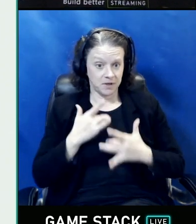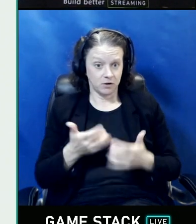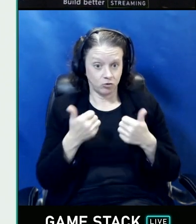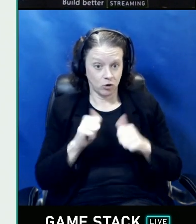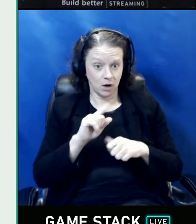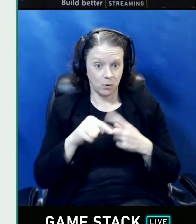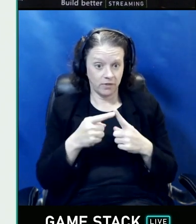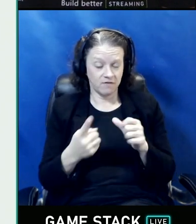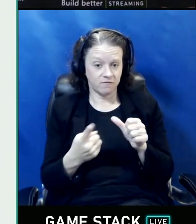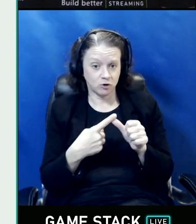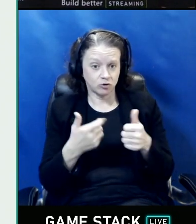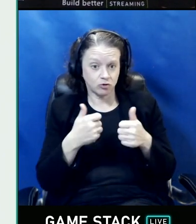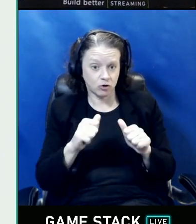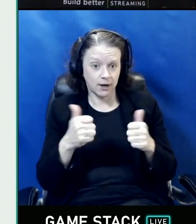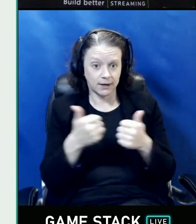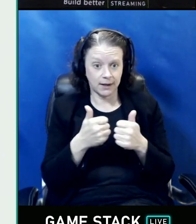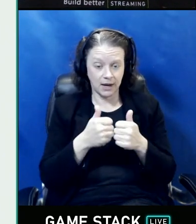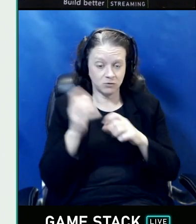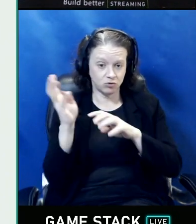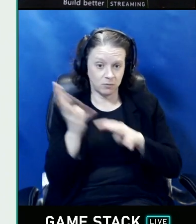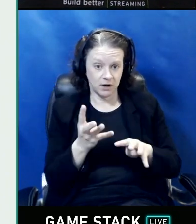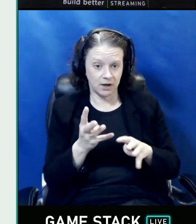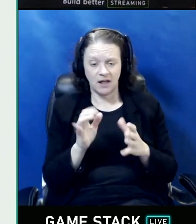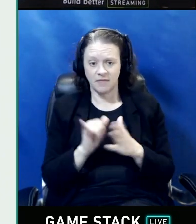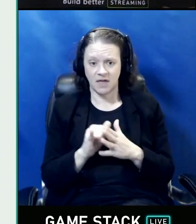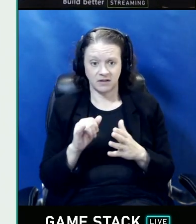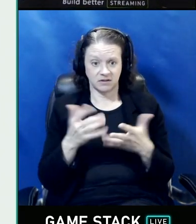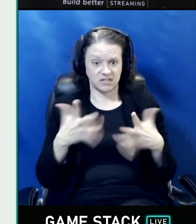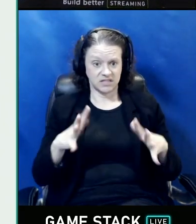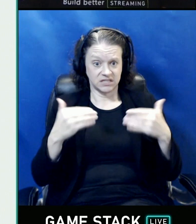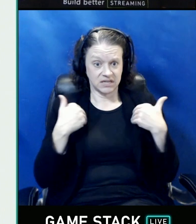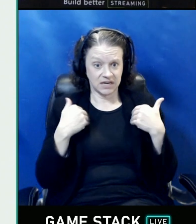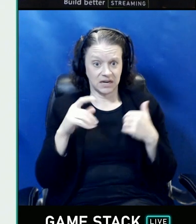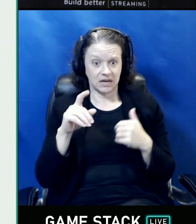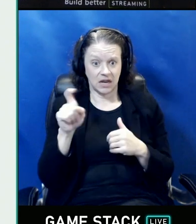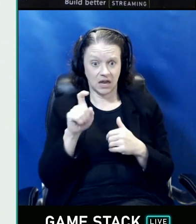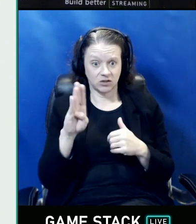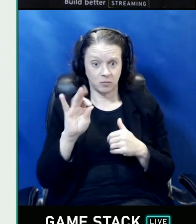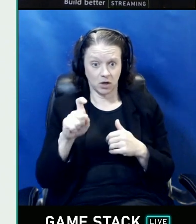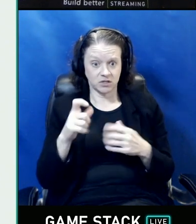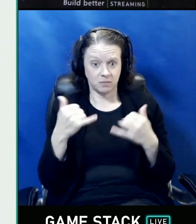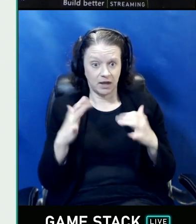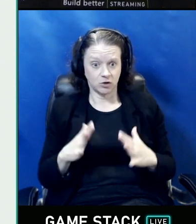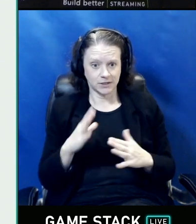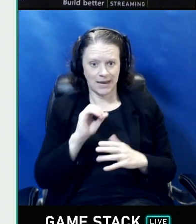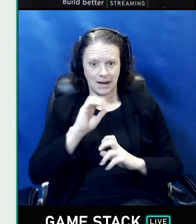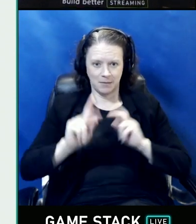and this applies to both existing Xbox players, as well as people who are new to Xbox.